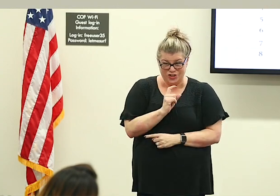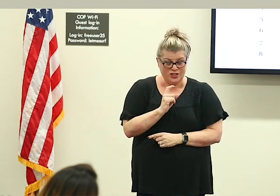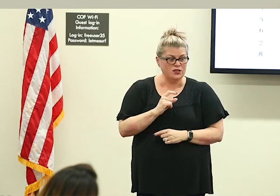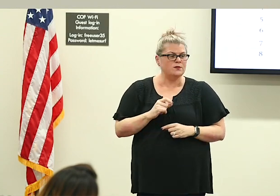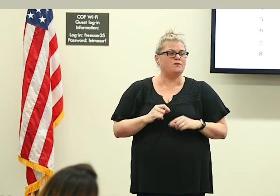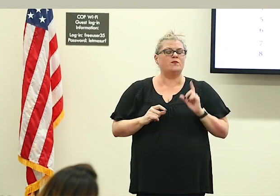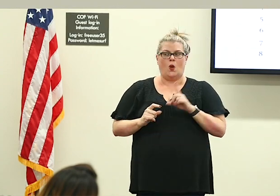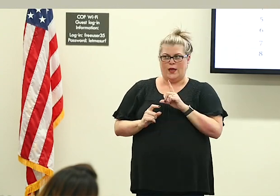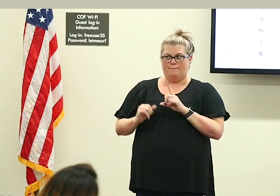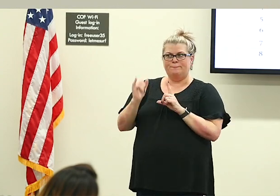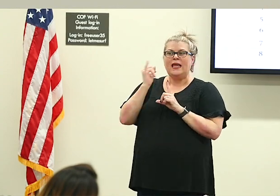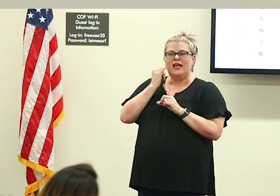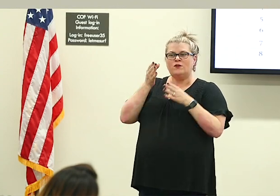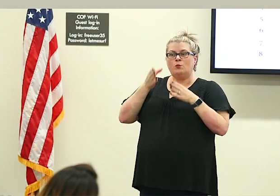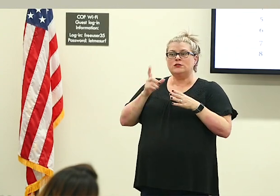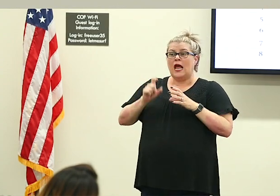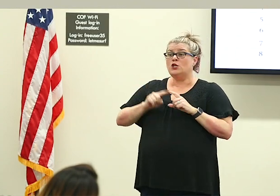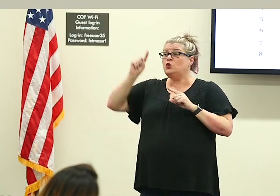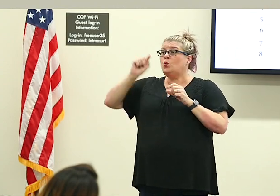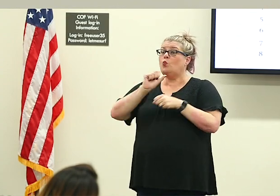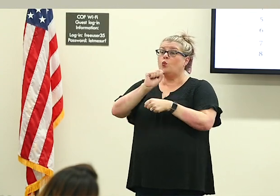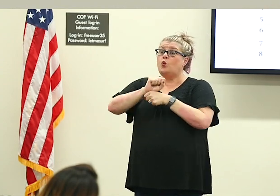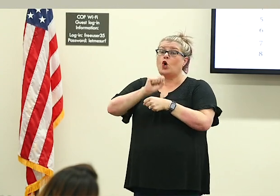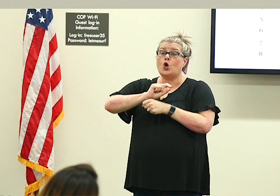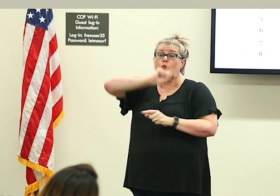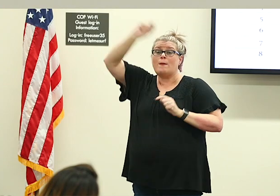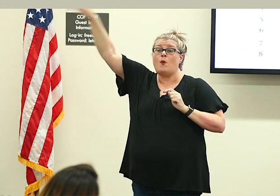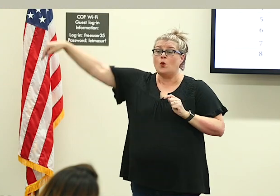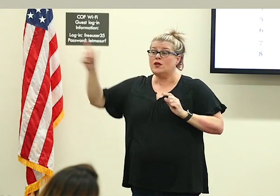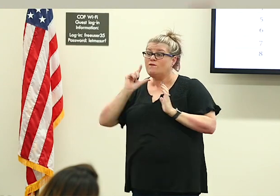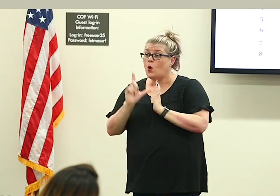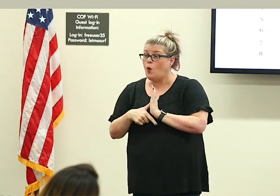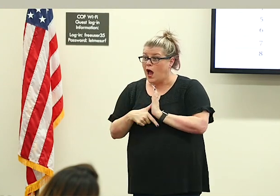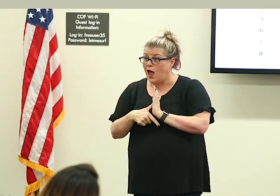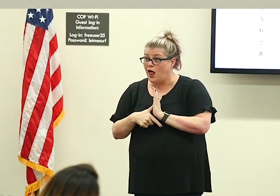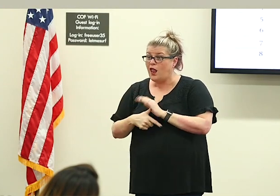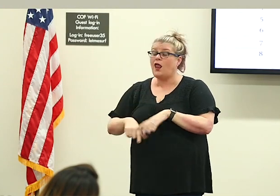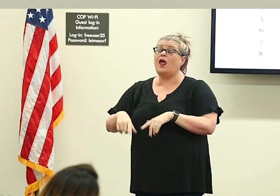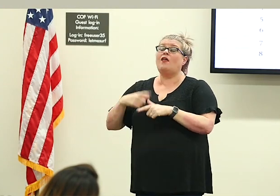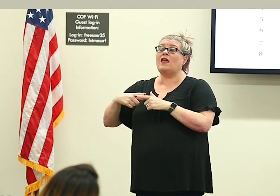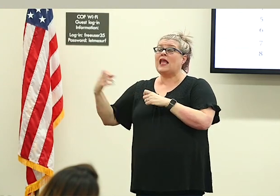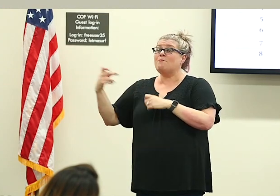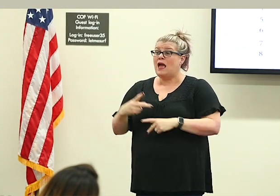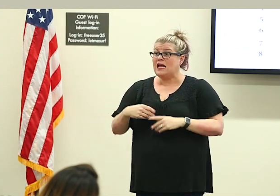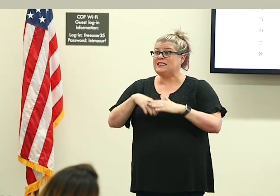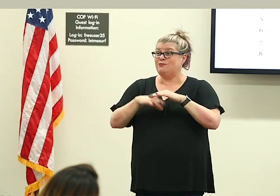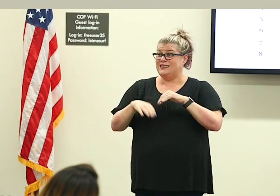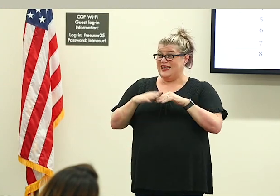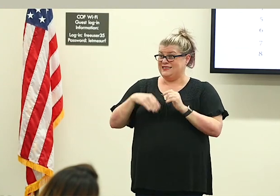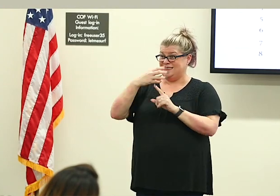or had to go work remotely for awhile somewhere else, and has come back, and it's been less than six months since they've come back.